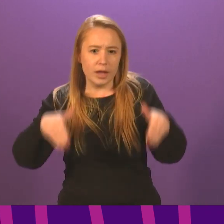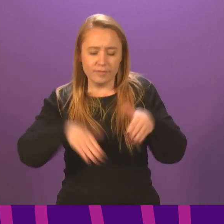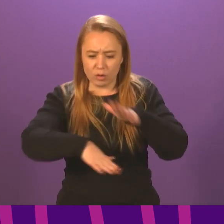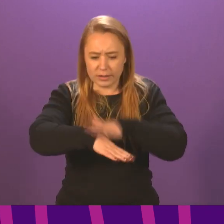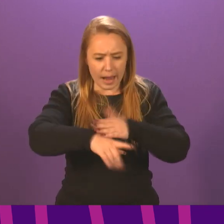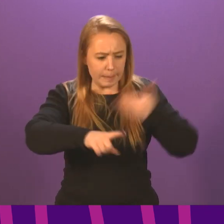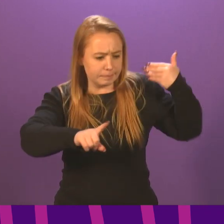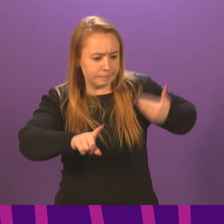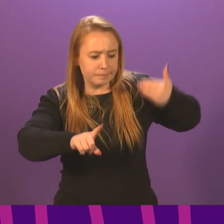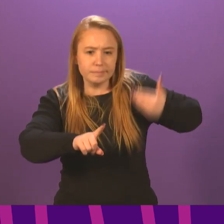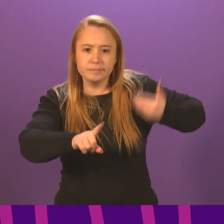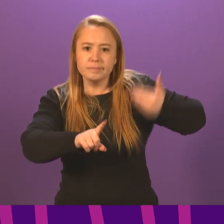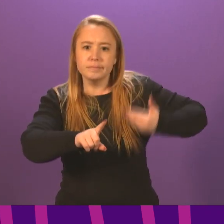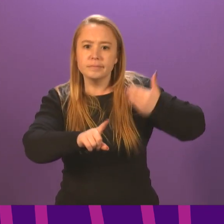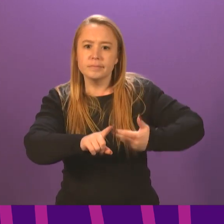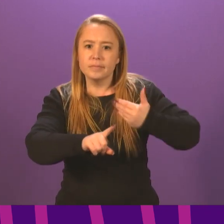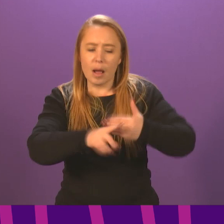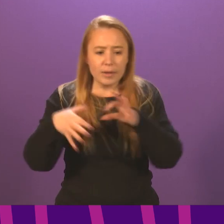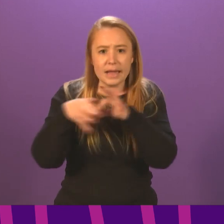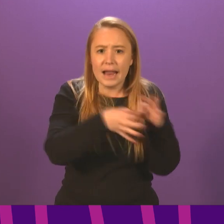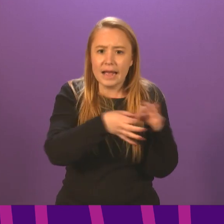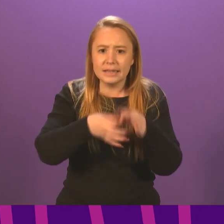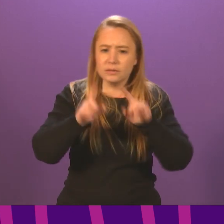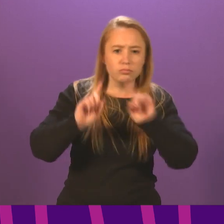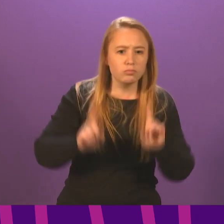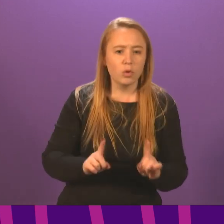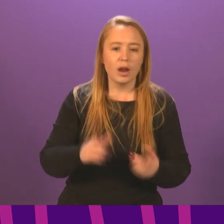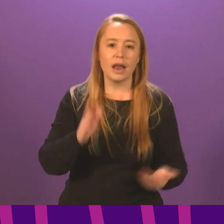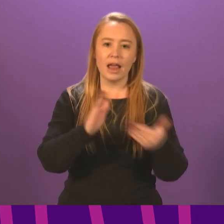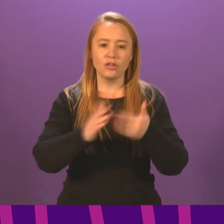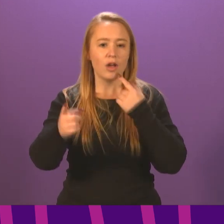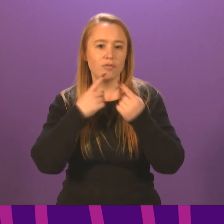of those cases and whether there are any connections between them, as sell as any other information